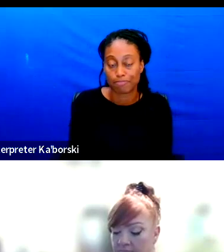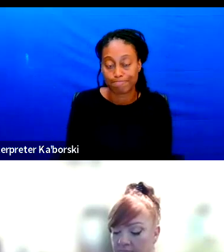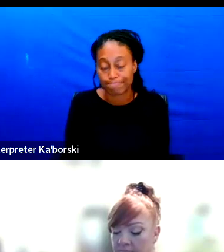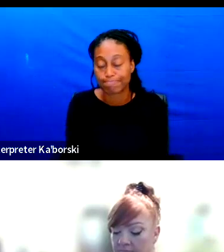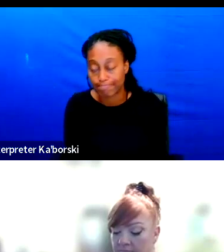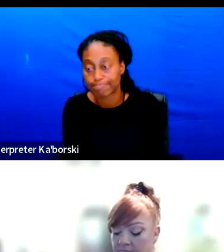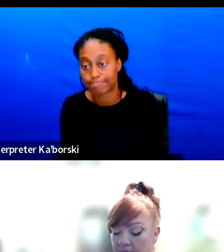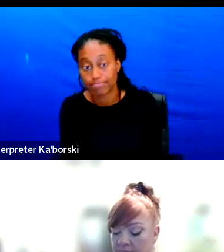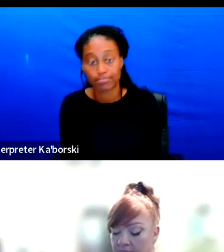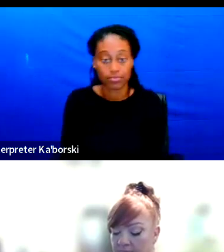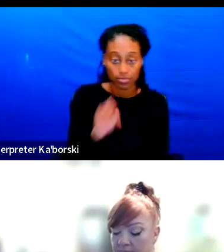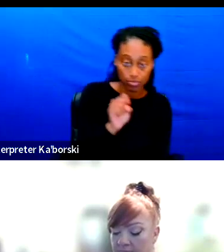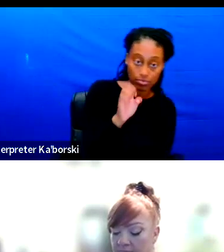Kyle Kleist: salinity. You had your hand up again.